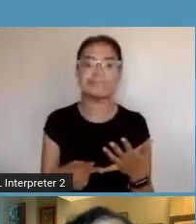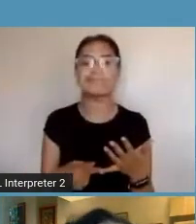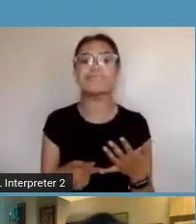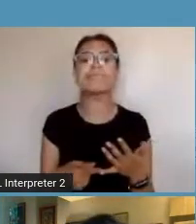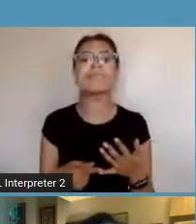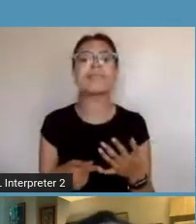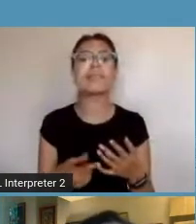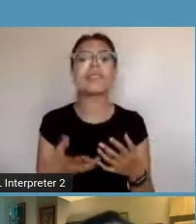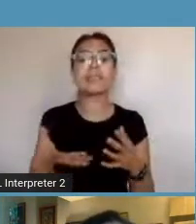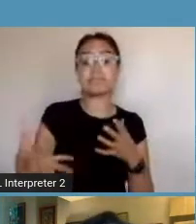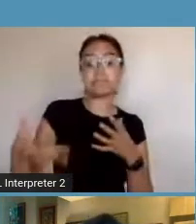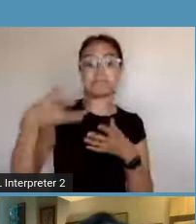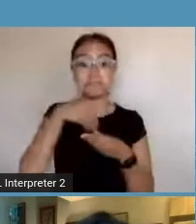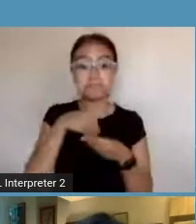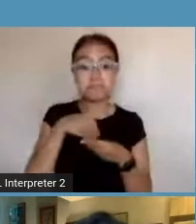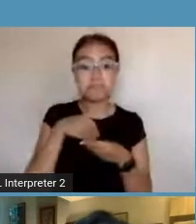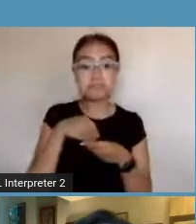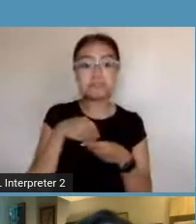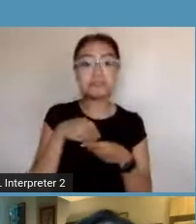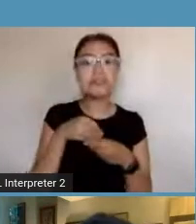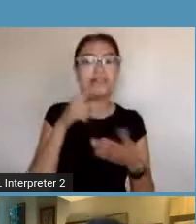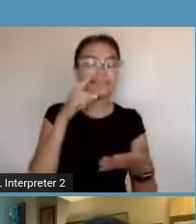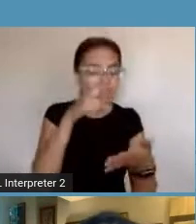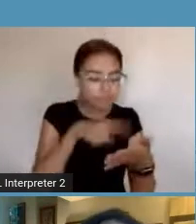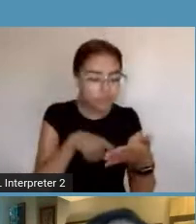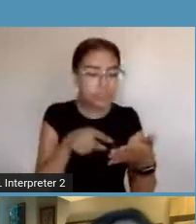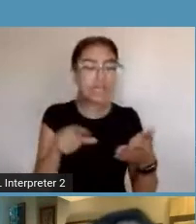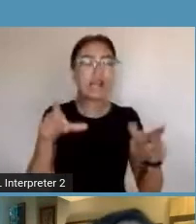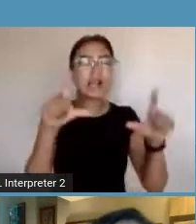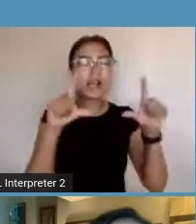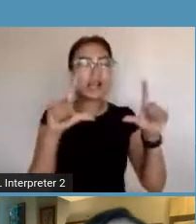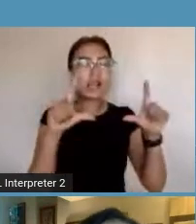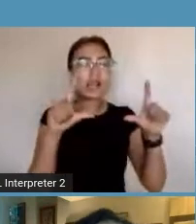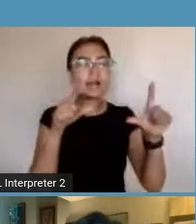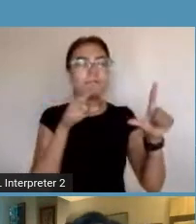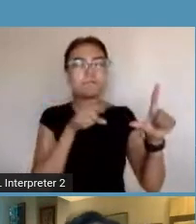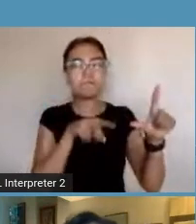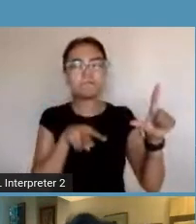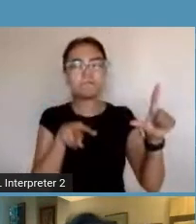and you verify the quality recaptures, you have to make sure the images are distinct and crisp